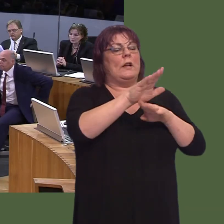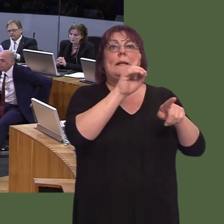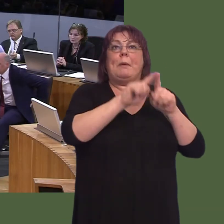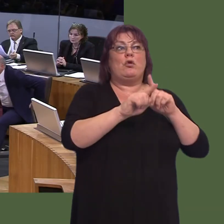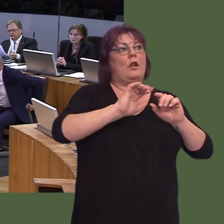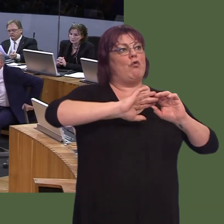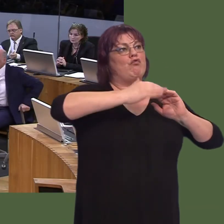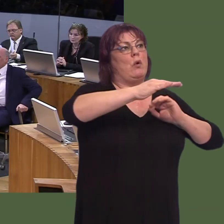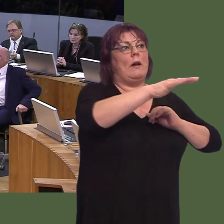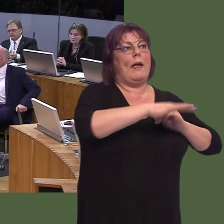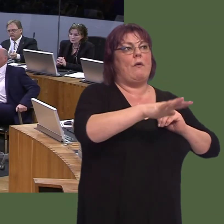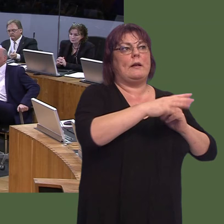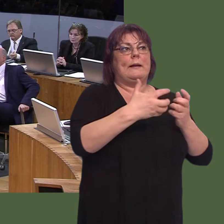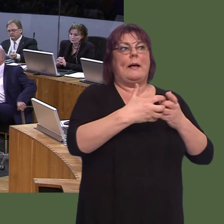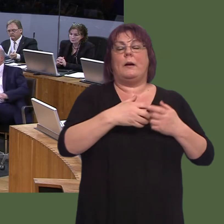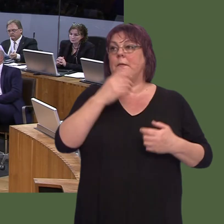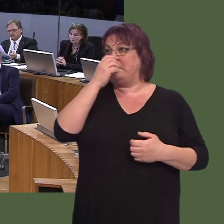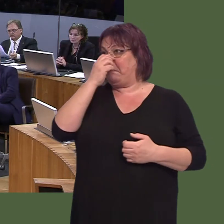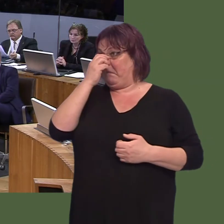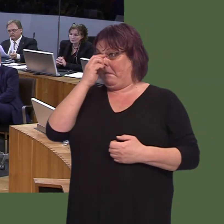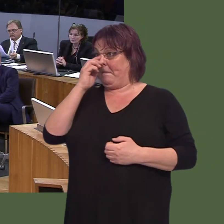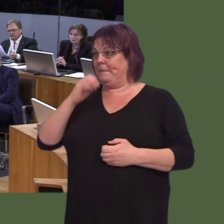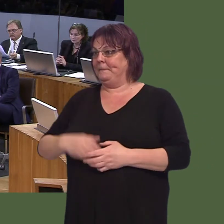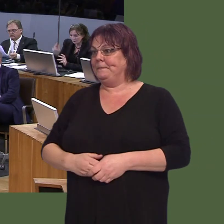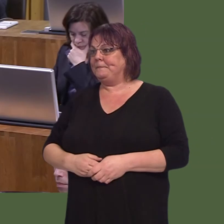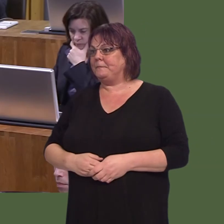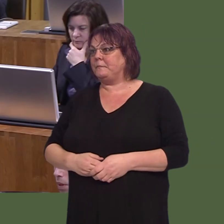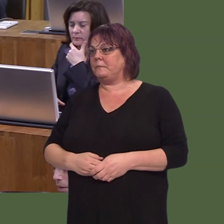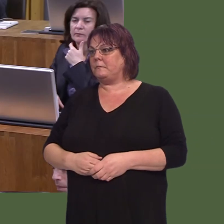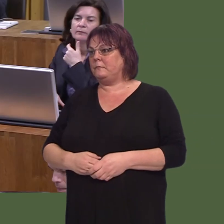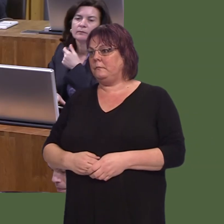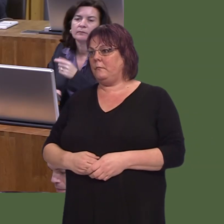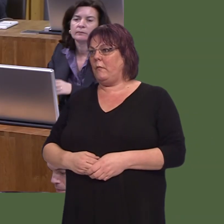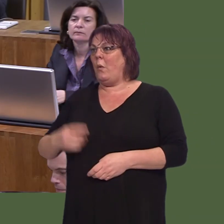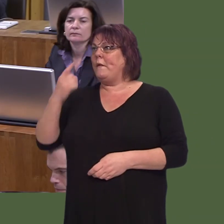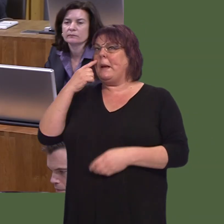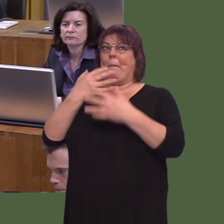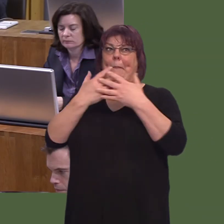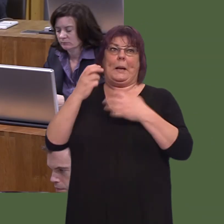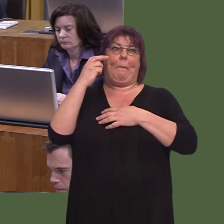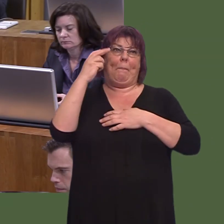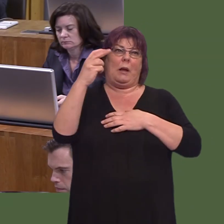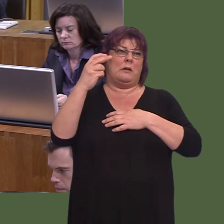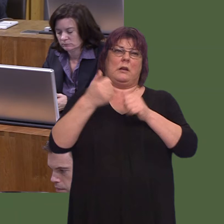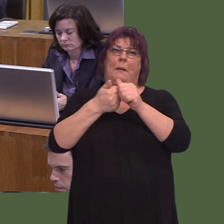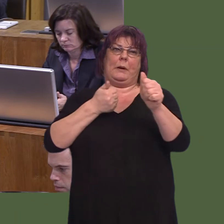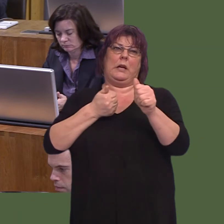Carwyn Jones AM: How many companies have we seen over the years go to the wall? Weíve seen many.